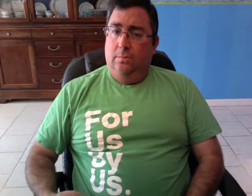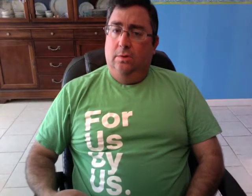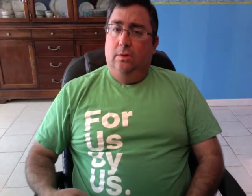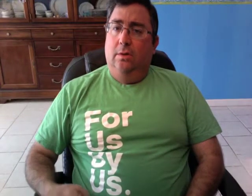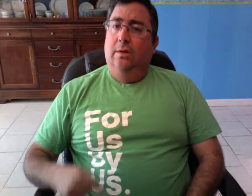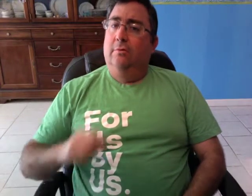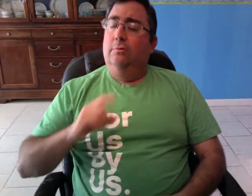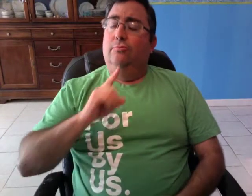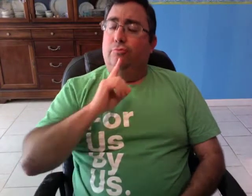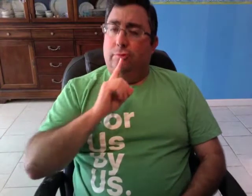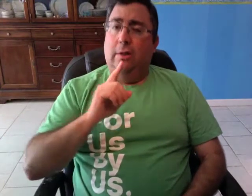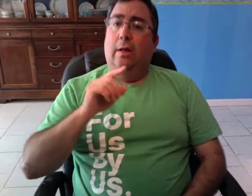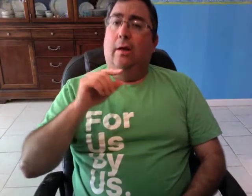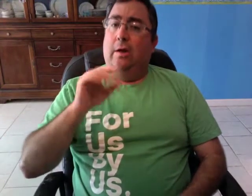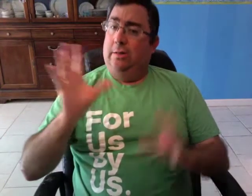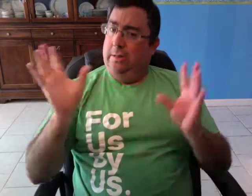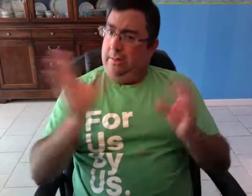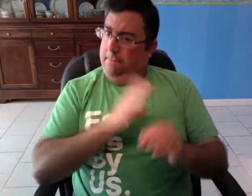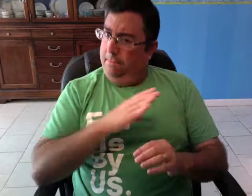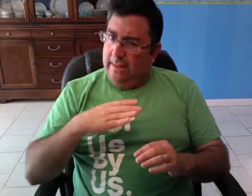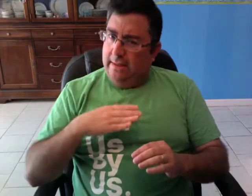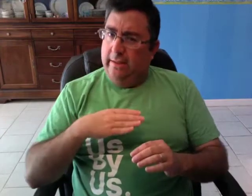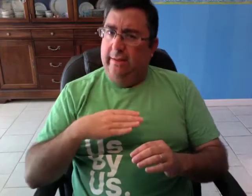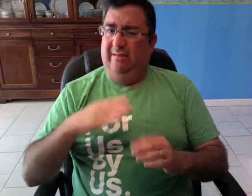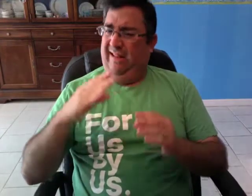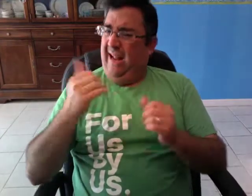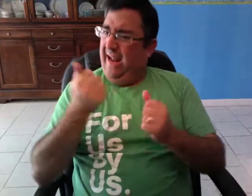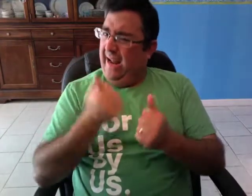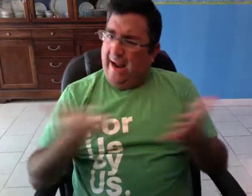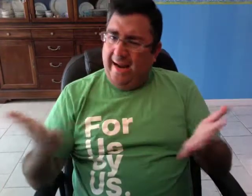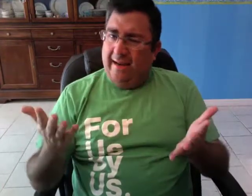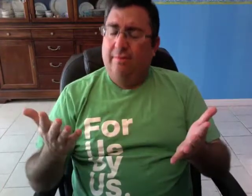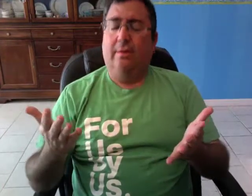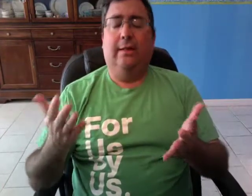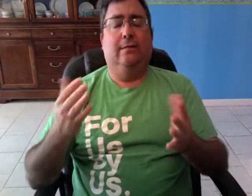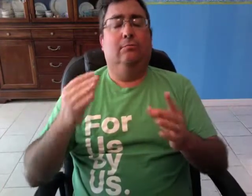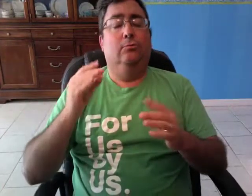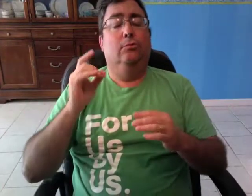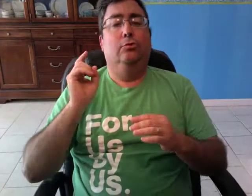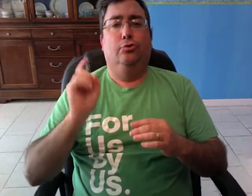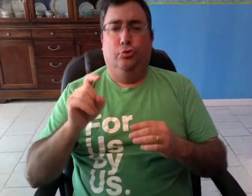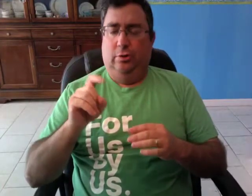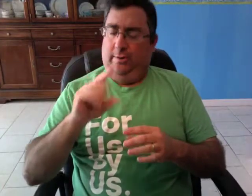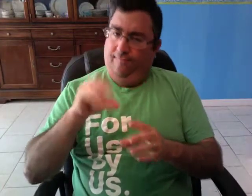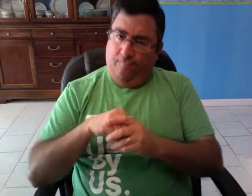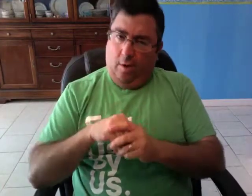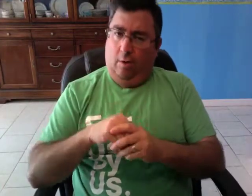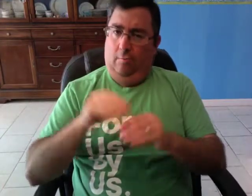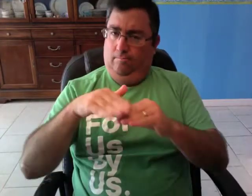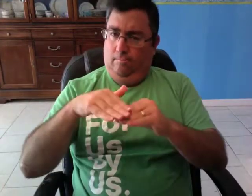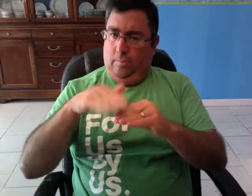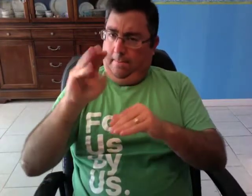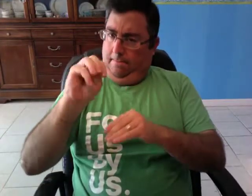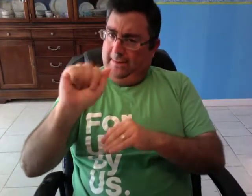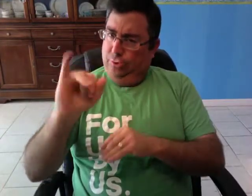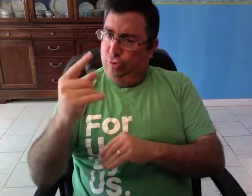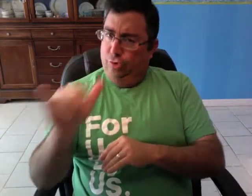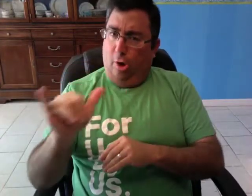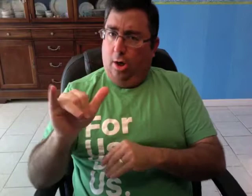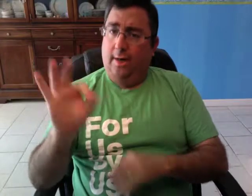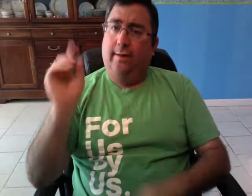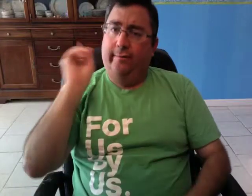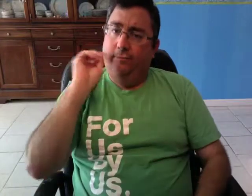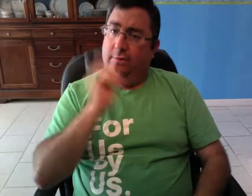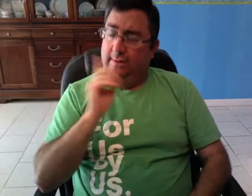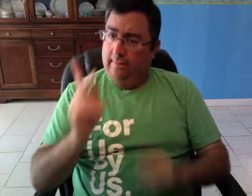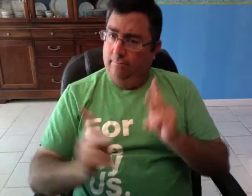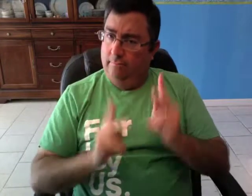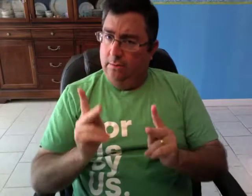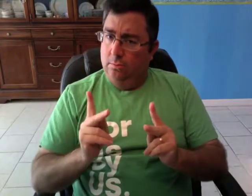This committee, like anything about Deaf people, should involve a MAJORITY of Deaf people.